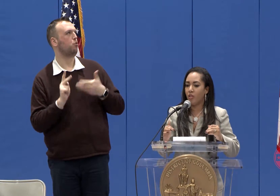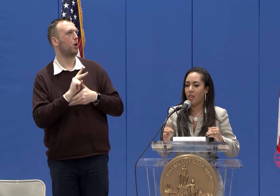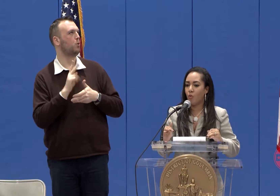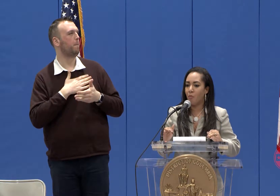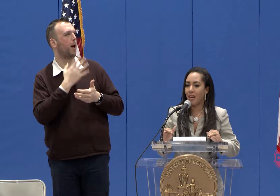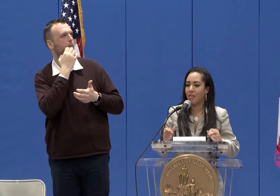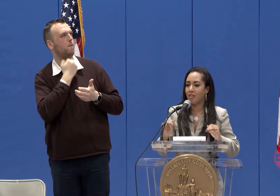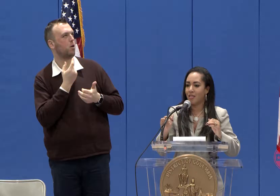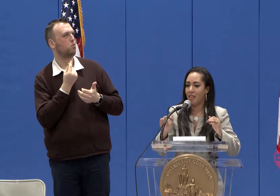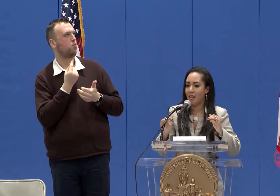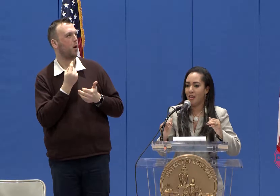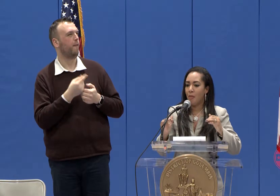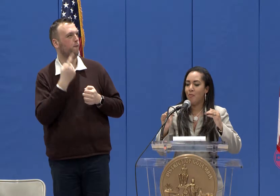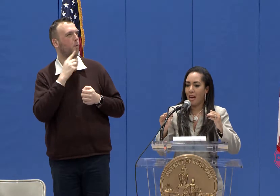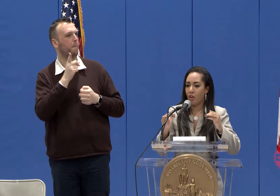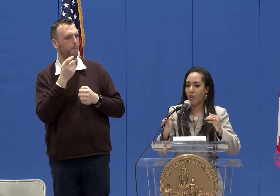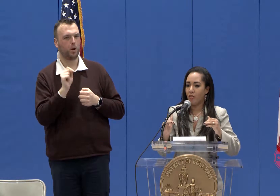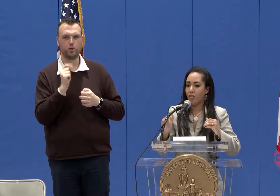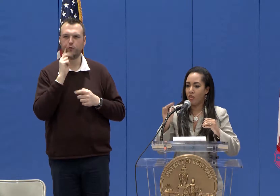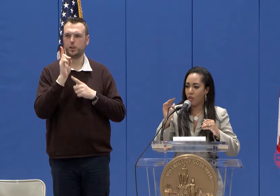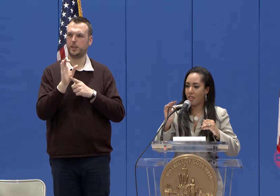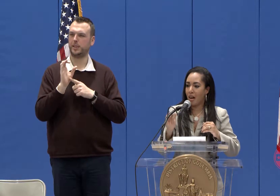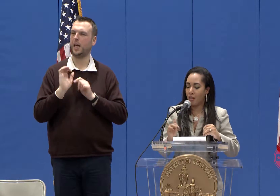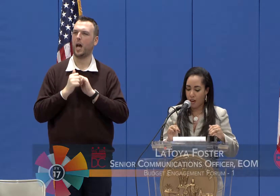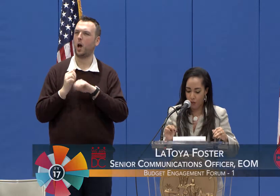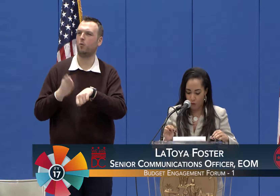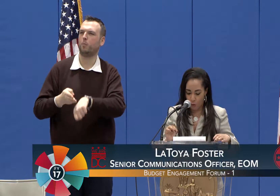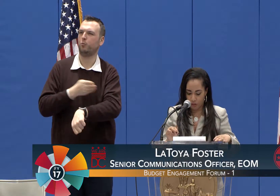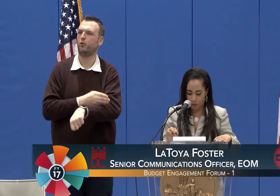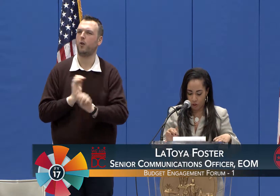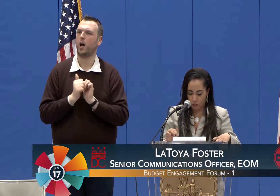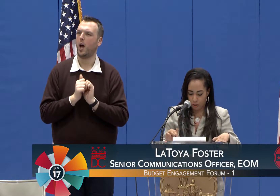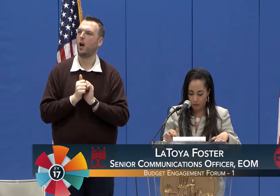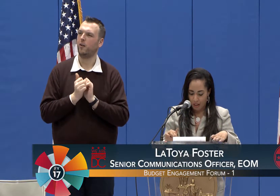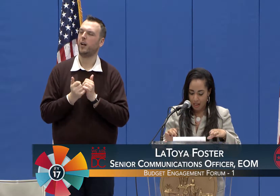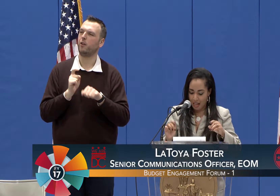WHAT DO YOU THINK WILL MAKE THIS CITY BETTER? YOUR TIME TO HAVE YOUR VOICES HEARD.